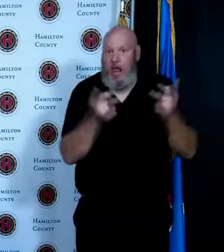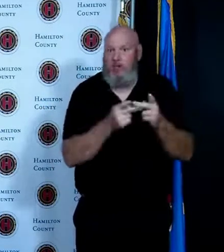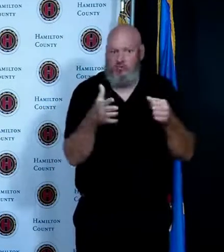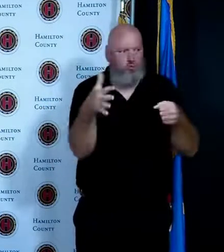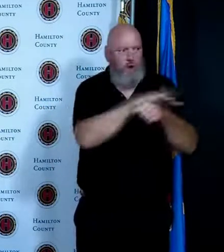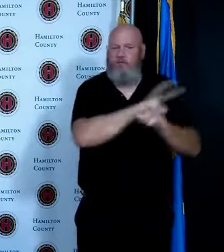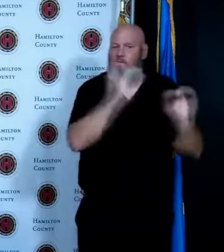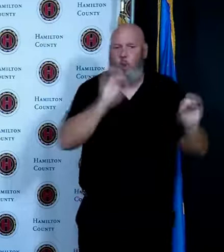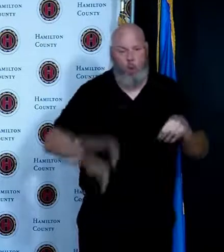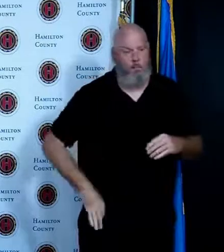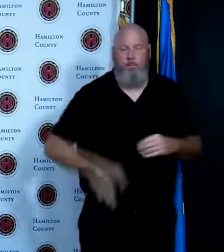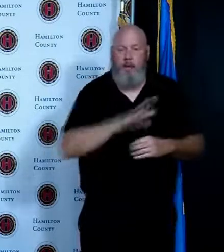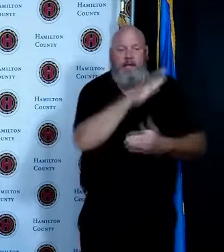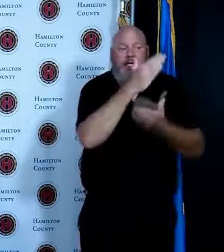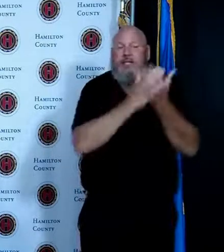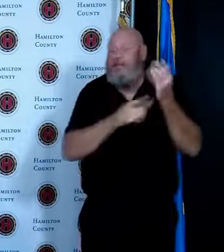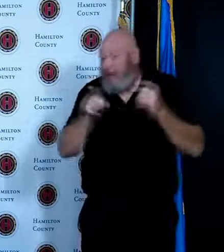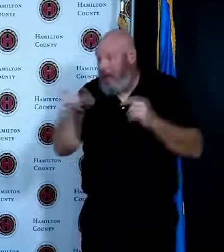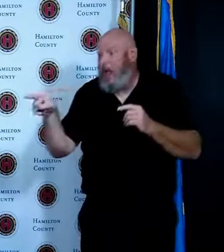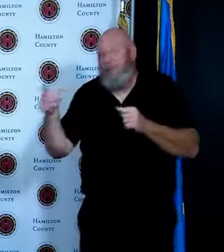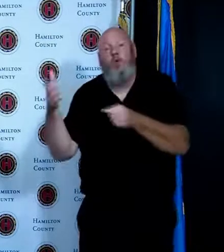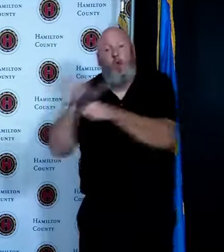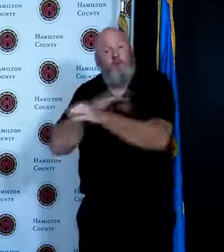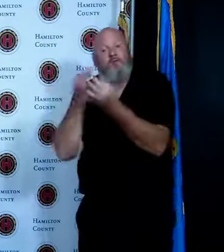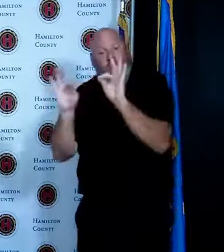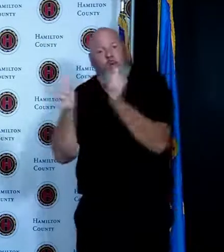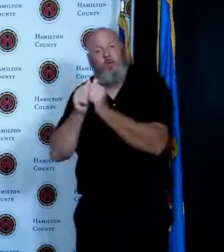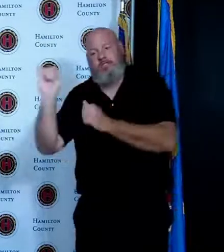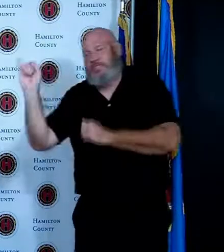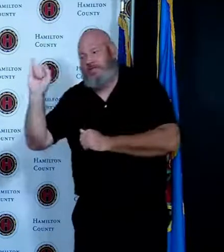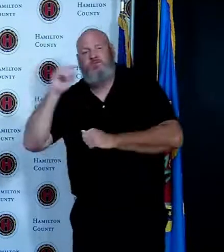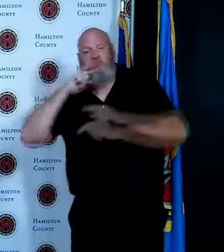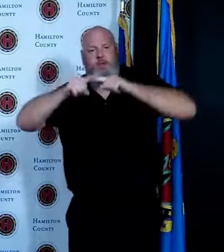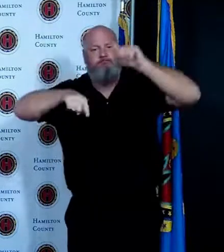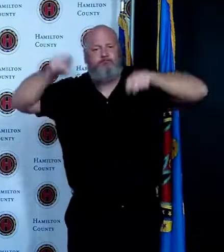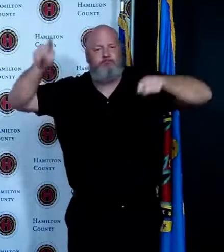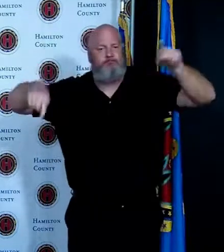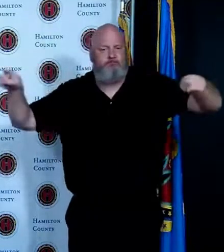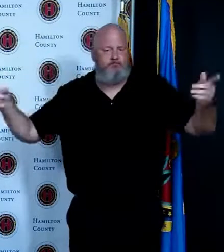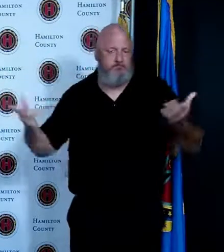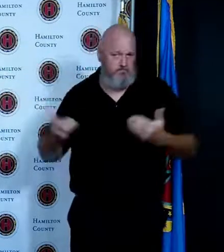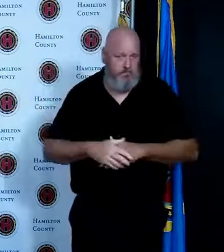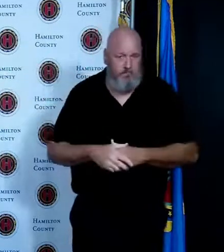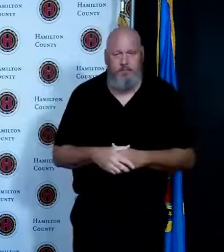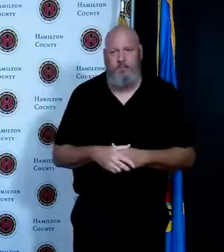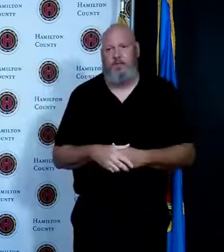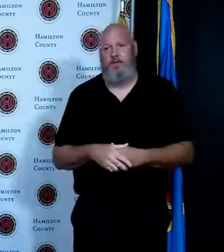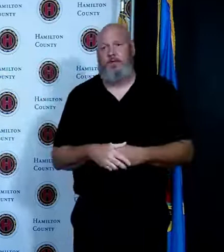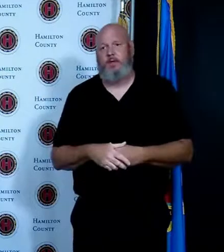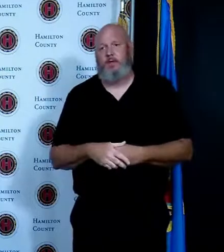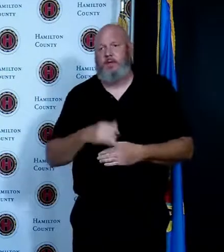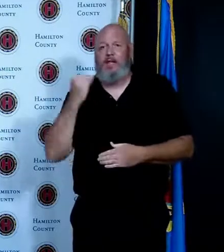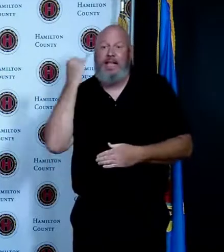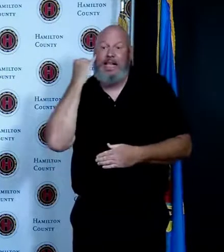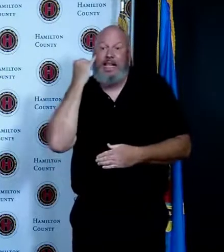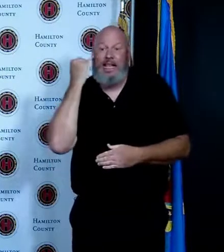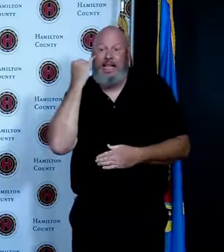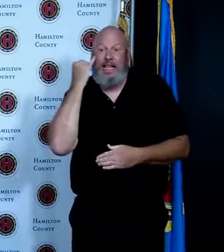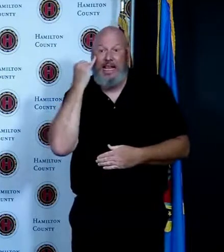sites listed on our website too that require the show of insurance if you have it but if you check the box no insurance you can get tested completely